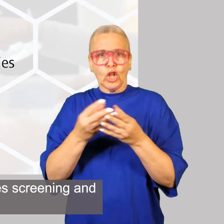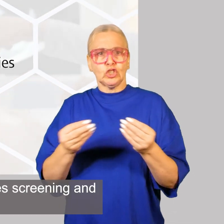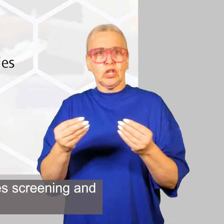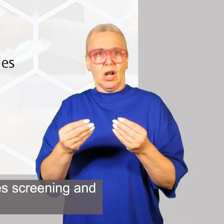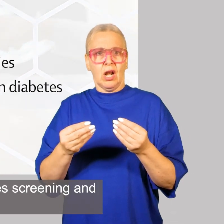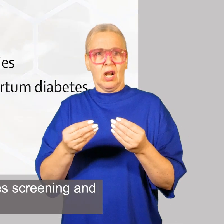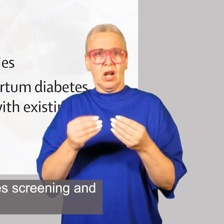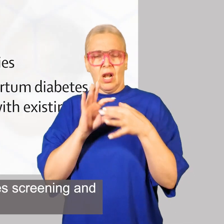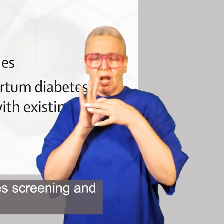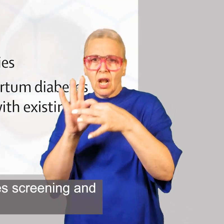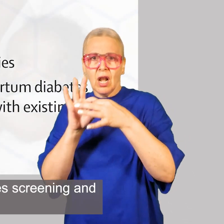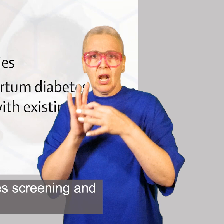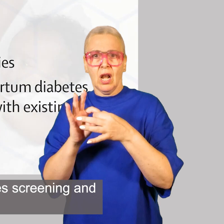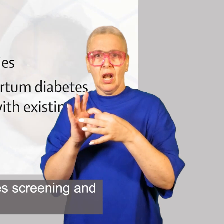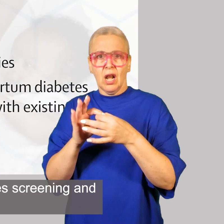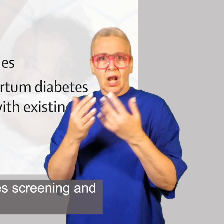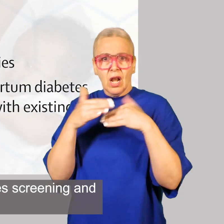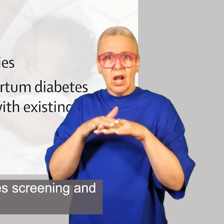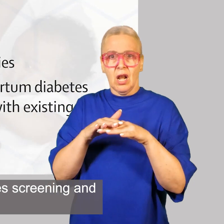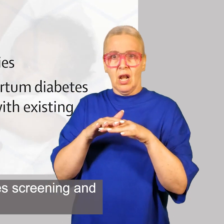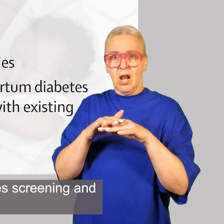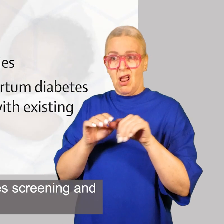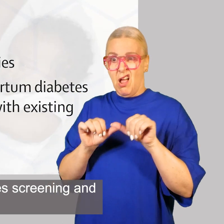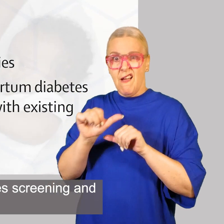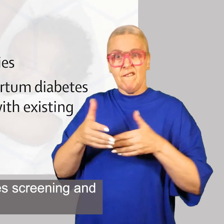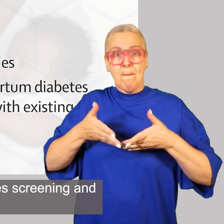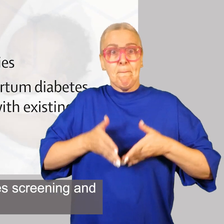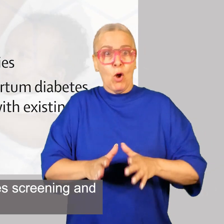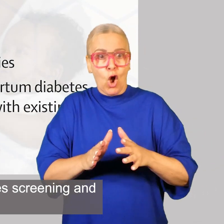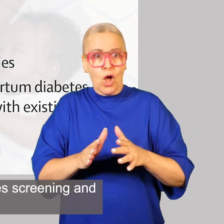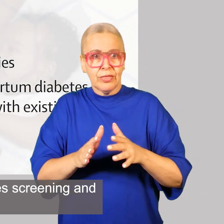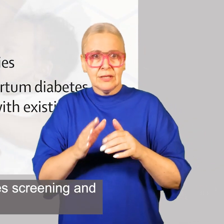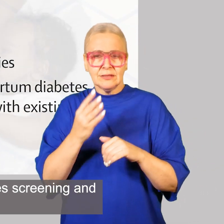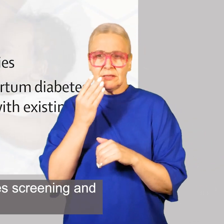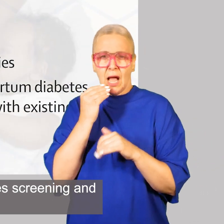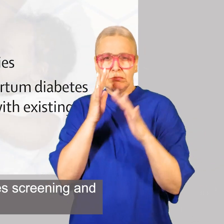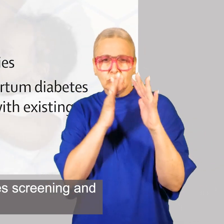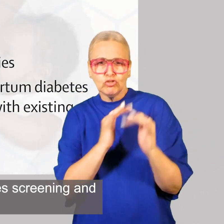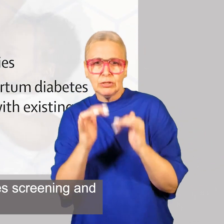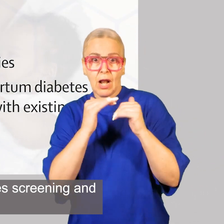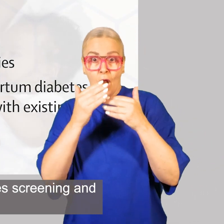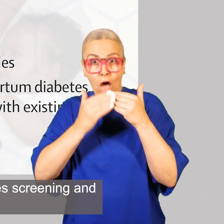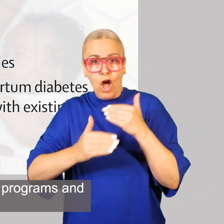Coordinating and integrating postpartum diabetes screening and longterm follow-up with existing